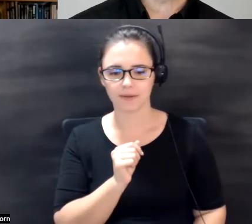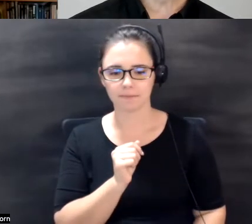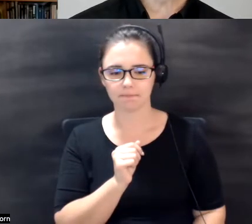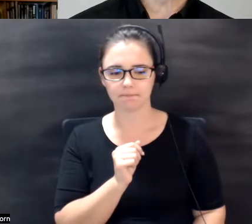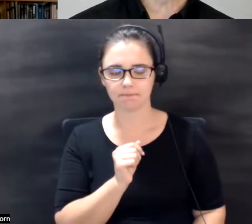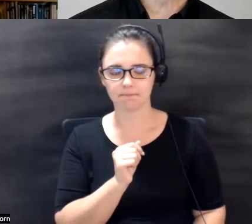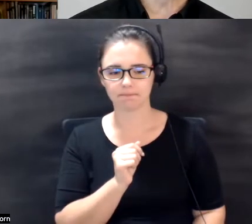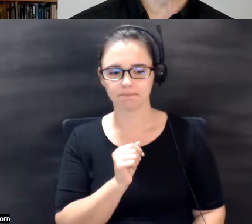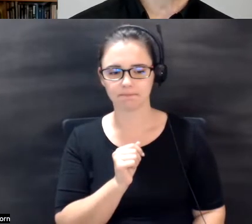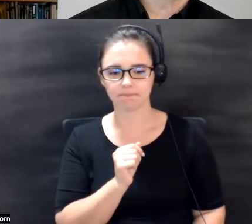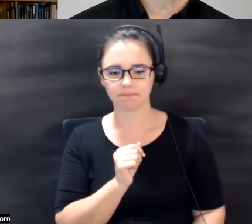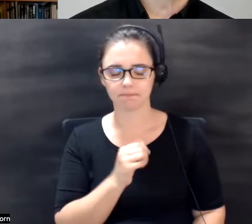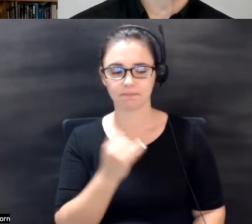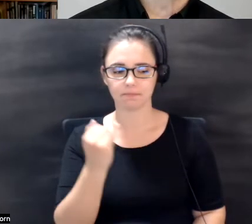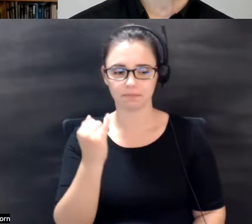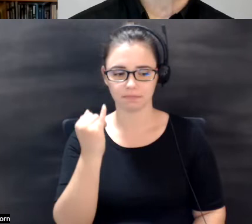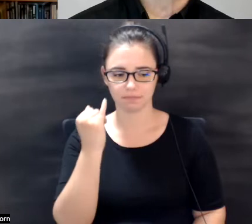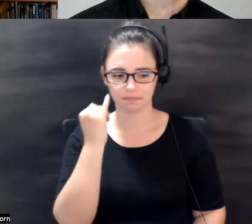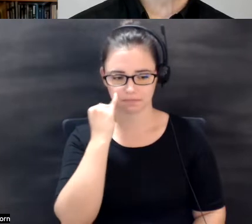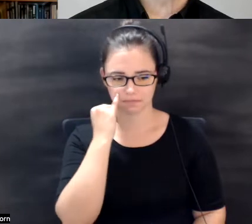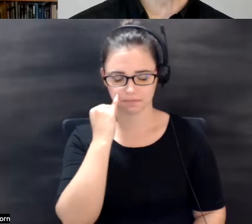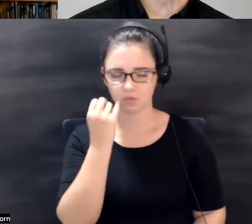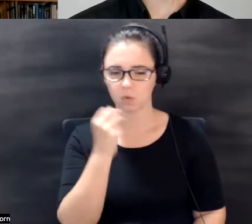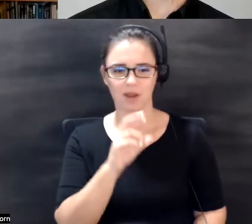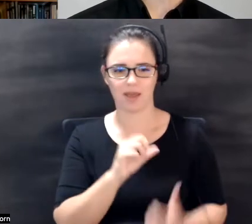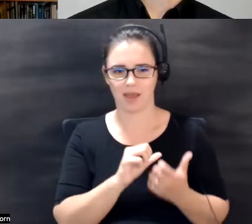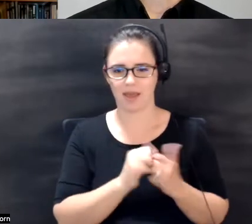whether or not, or how could I, you know, how could I do that?